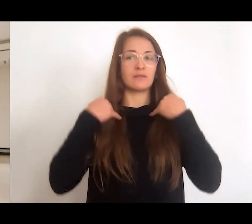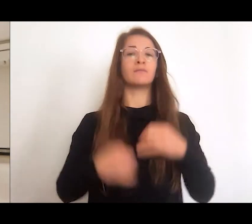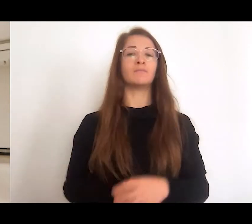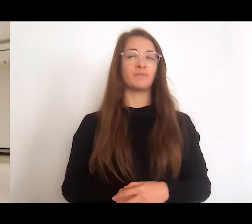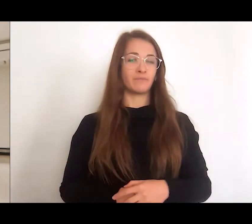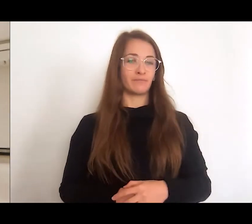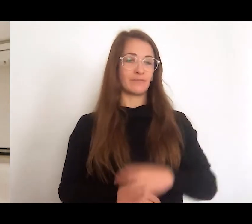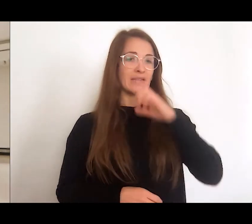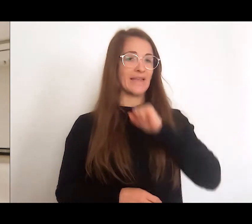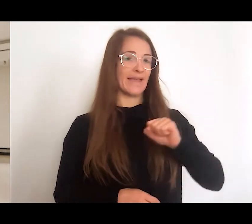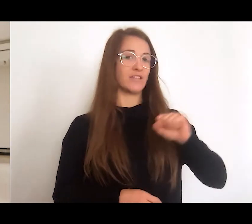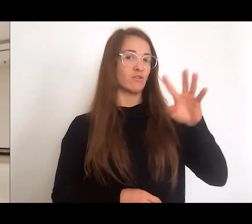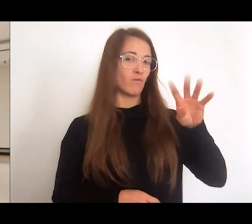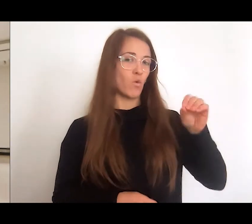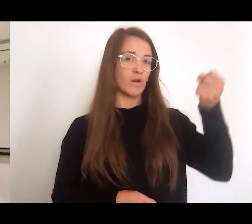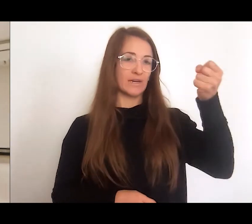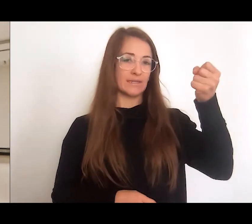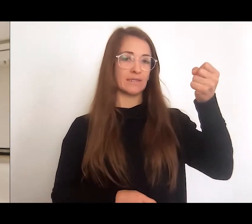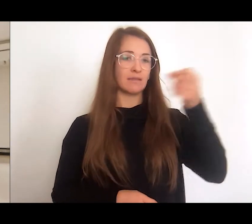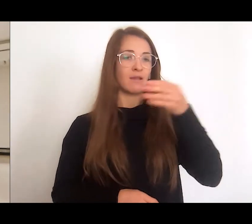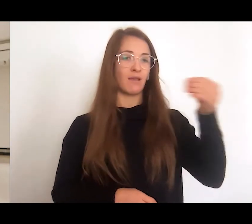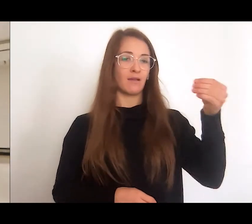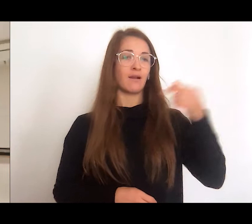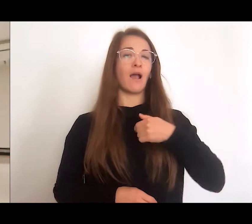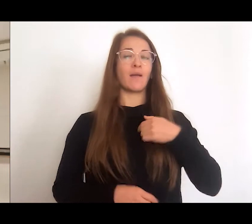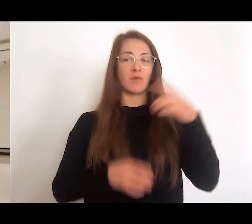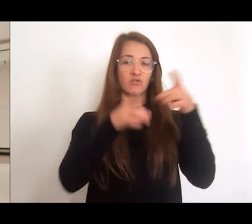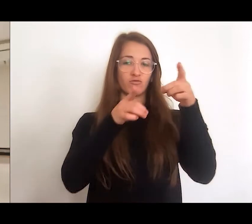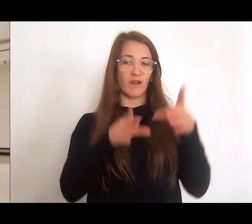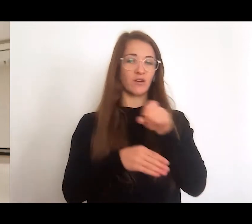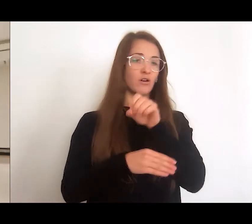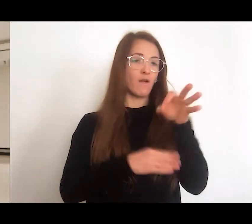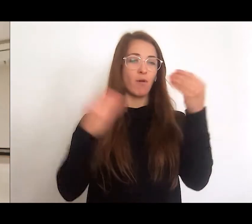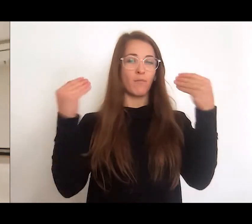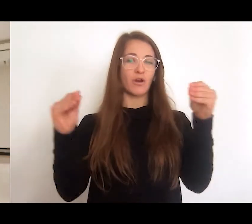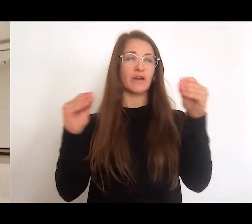AND A BLUE NECKLACE ON. I AM IN MY LATE 40s AND I AM THE